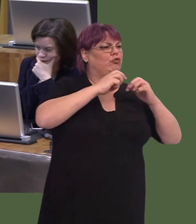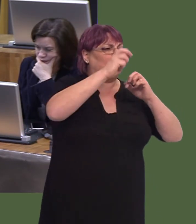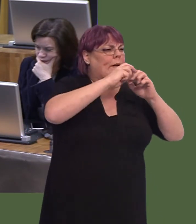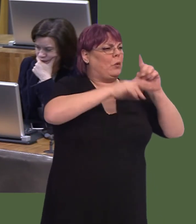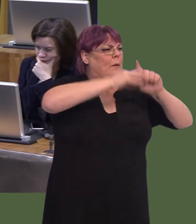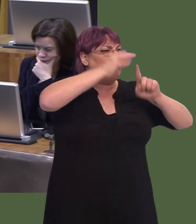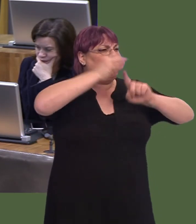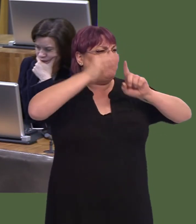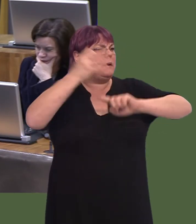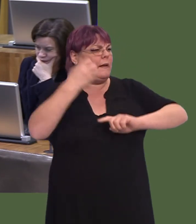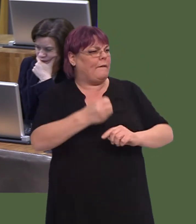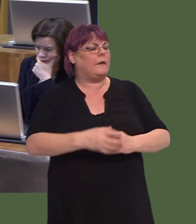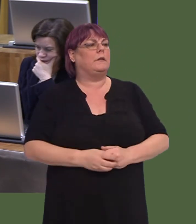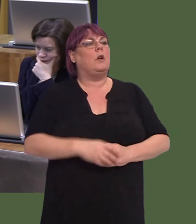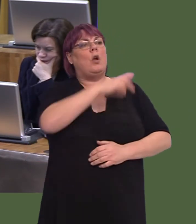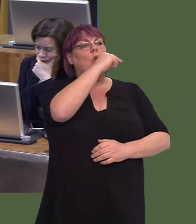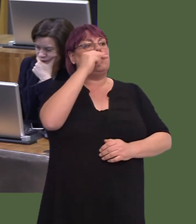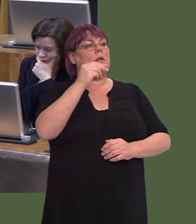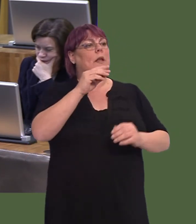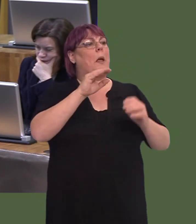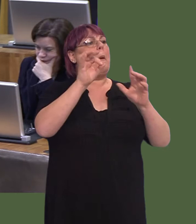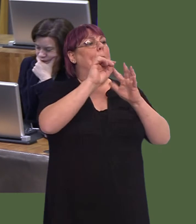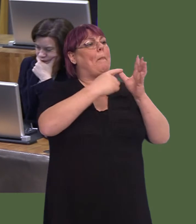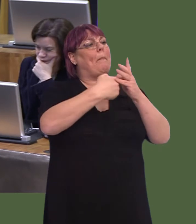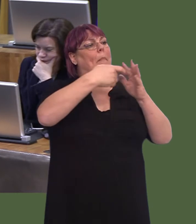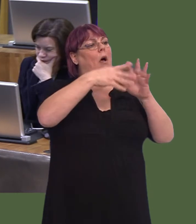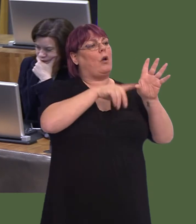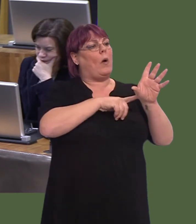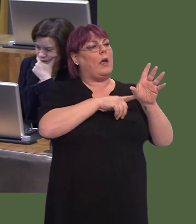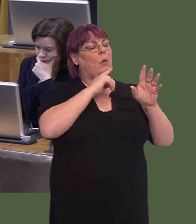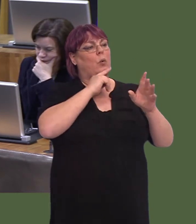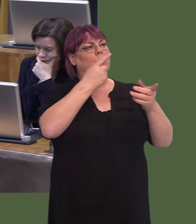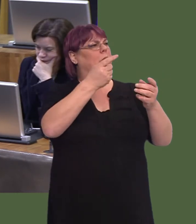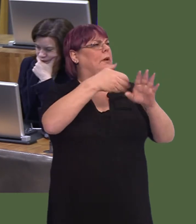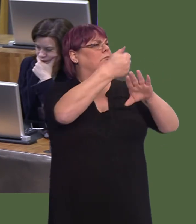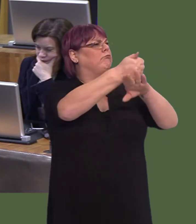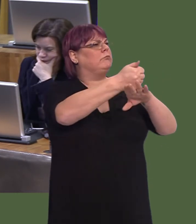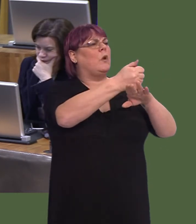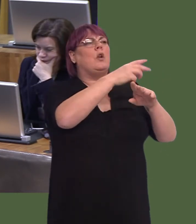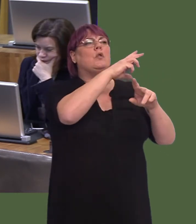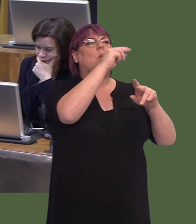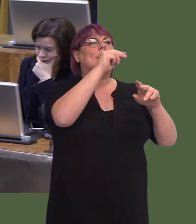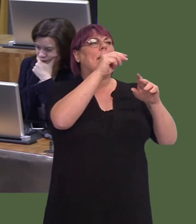A Swansea parkway station would sit on the Swansea district line, which I suspect would need some upgrading.